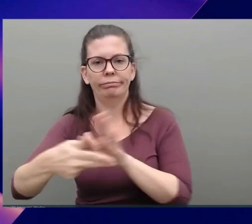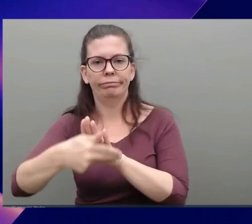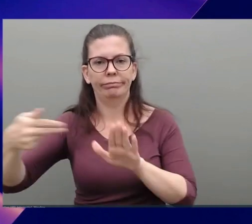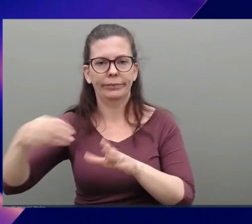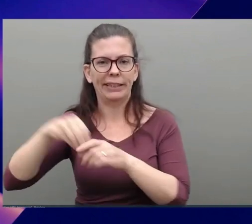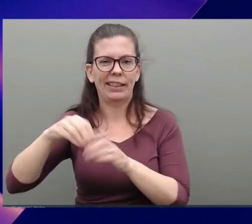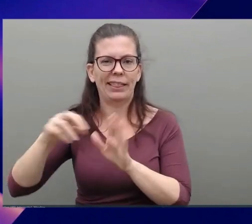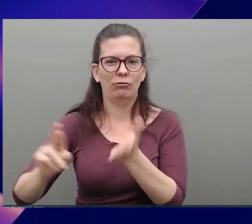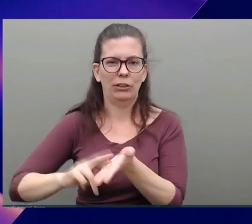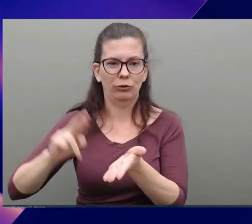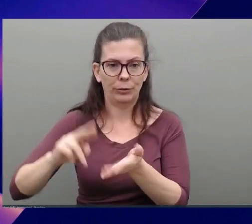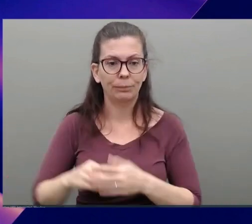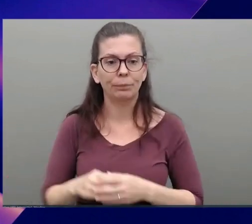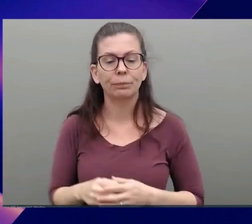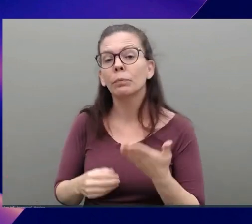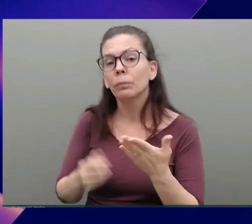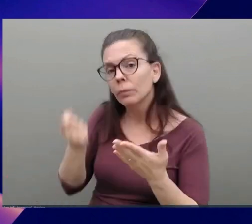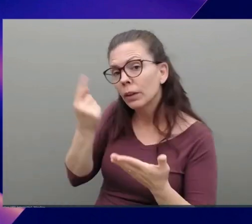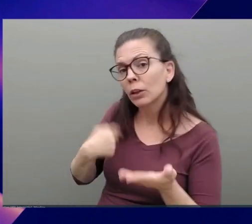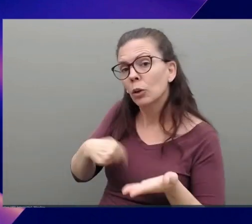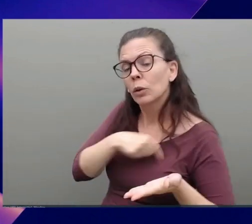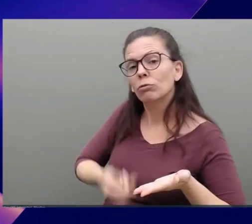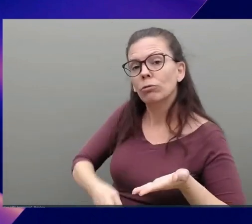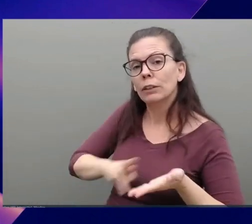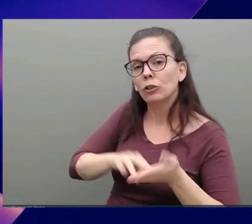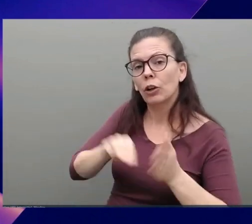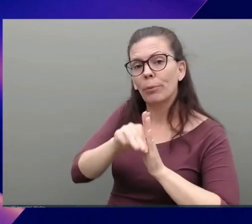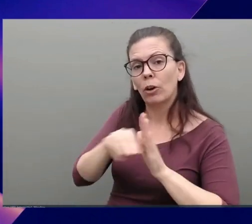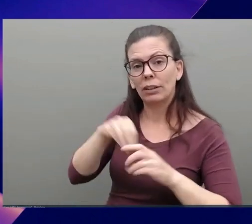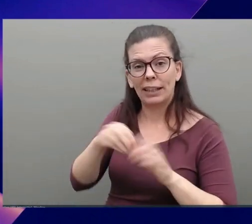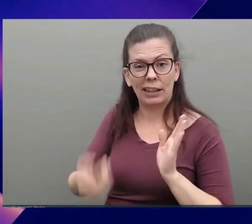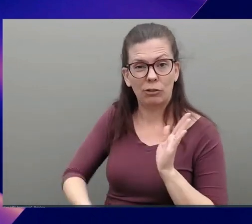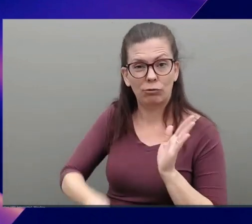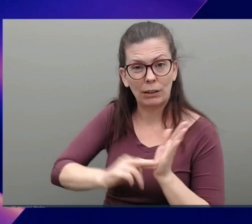When we register our model in the Model Registry, we first create the model